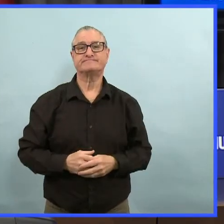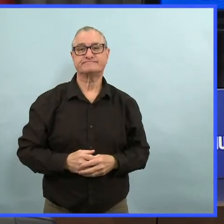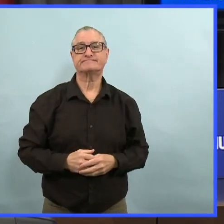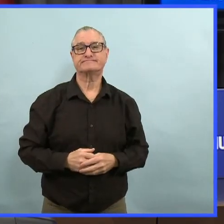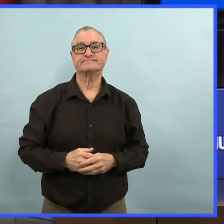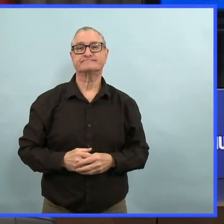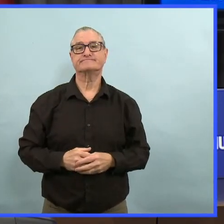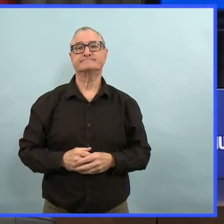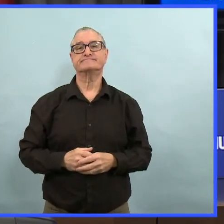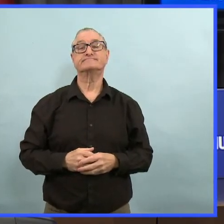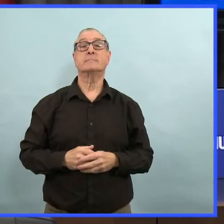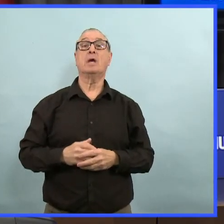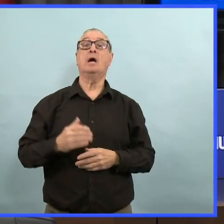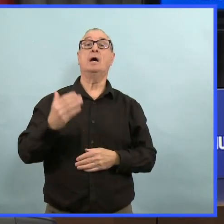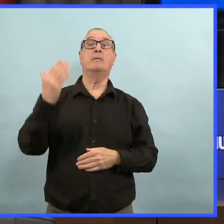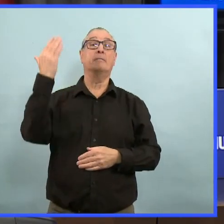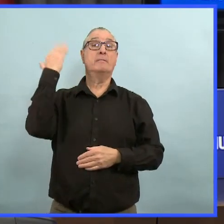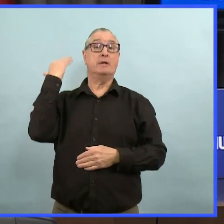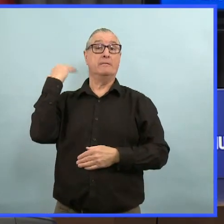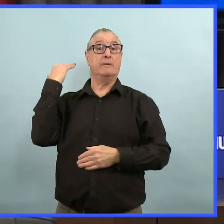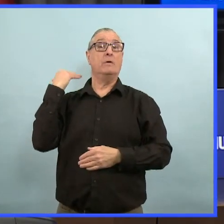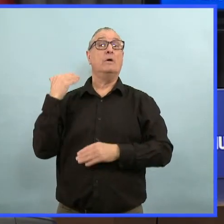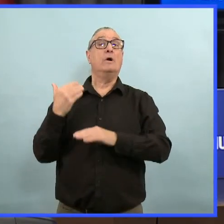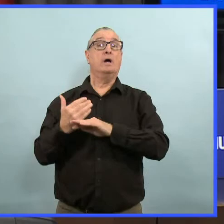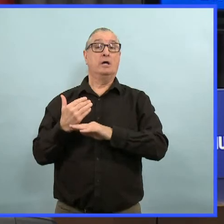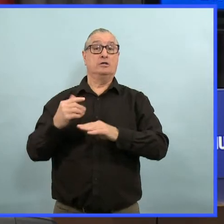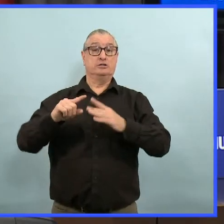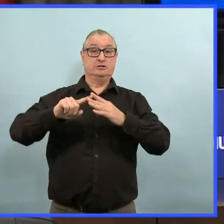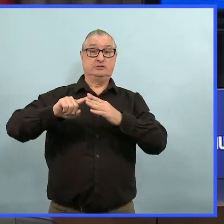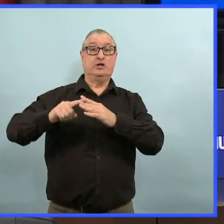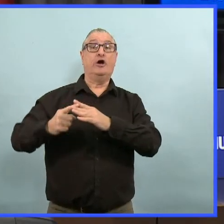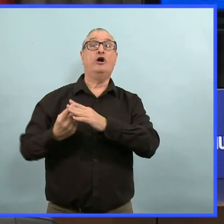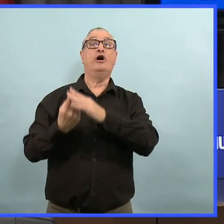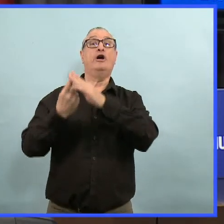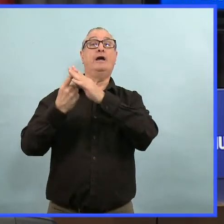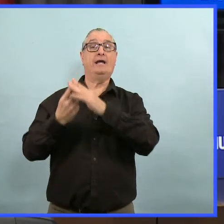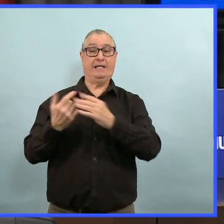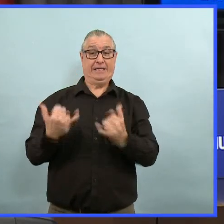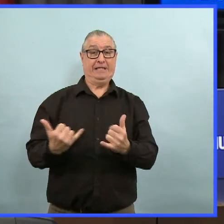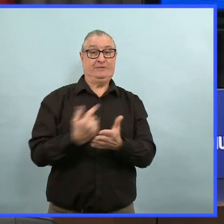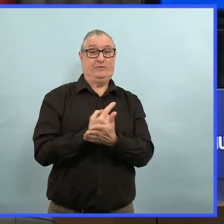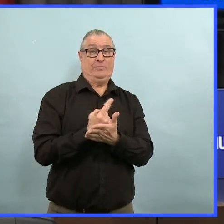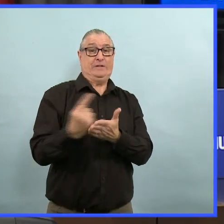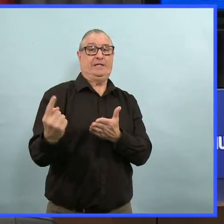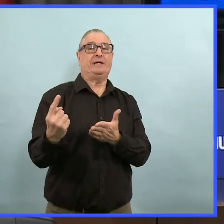we began with the first phase of loosening visitor restrictions at hospitals and personal care homes